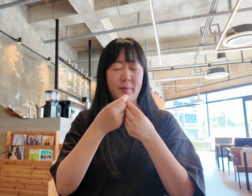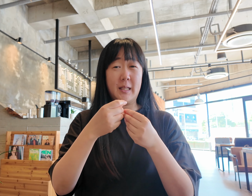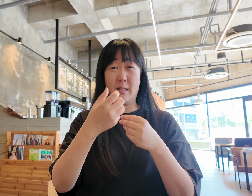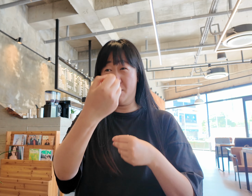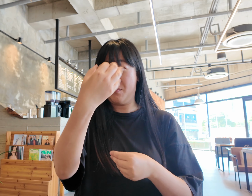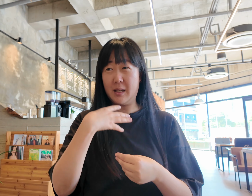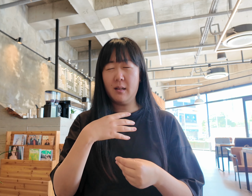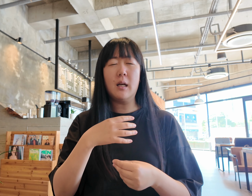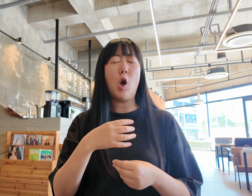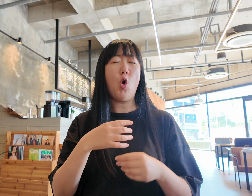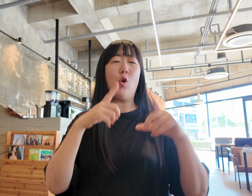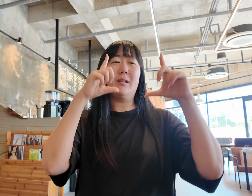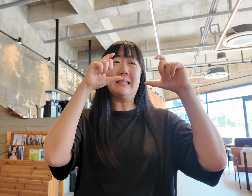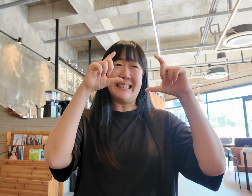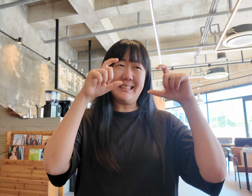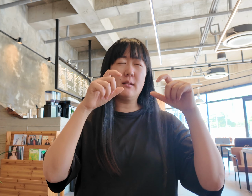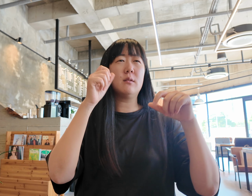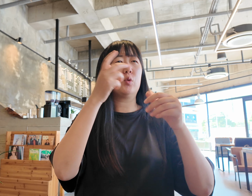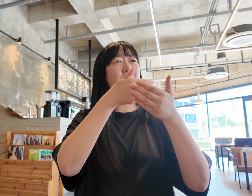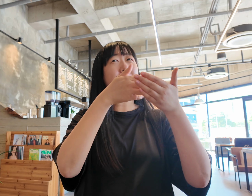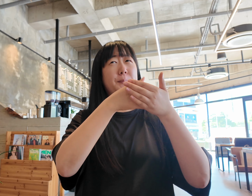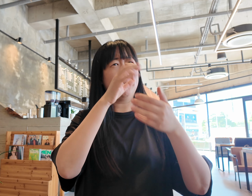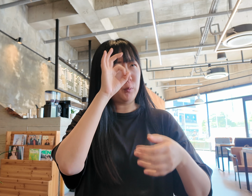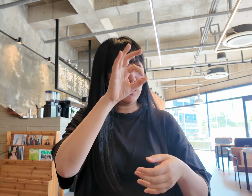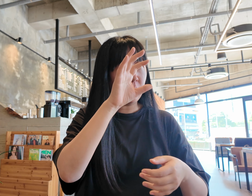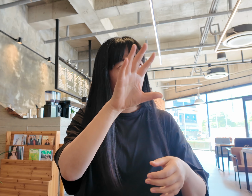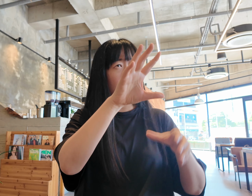I understand that it is necessary